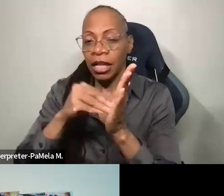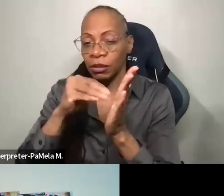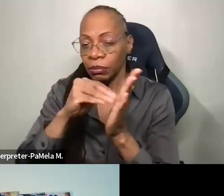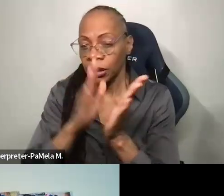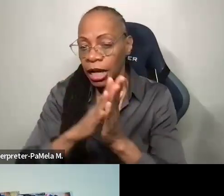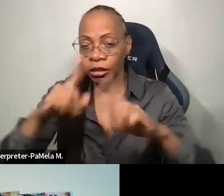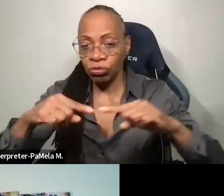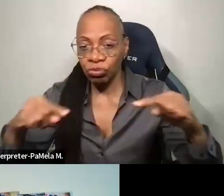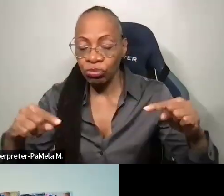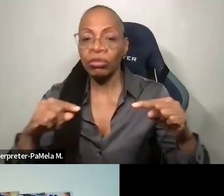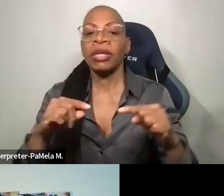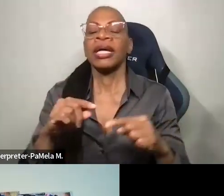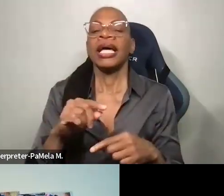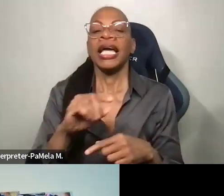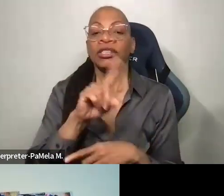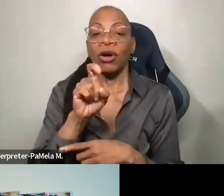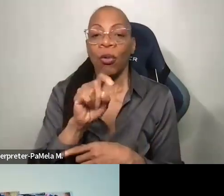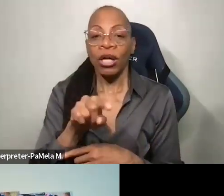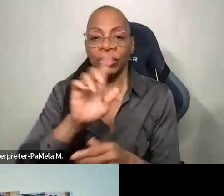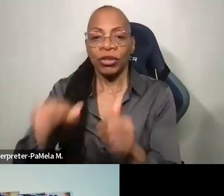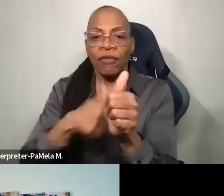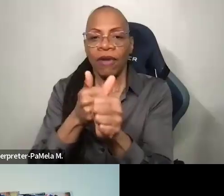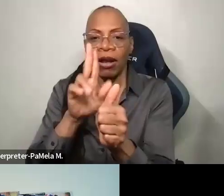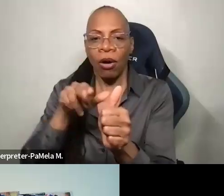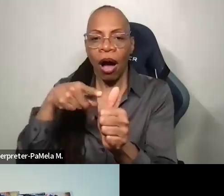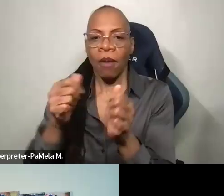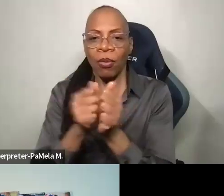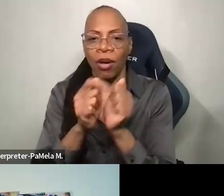that is a question to kind of follow up with them and them to follow up with their GPO about